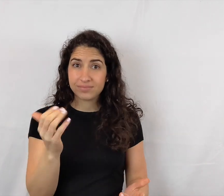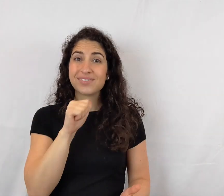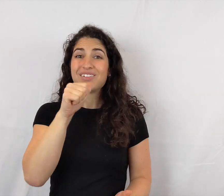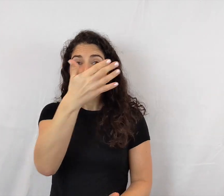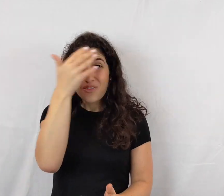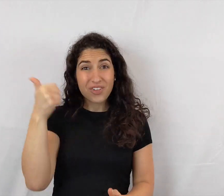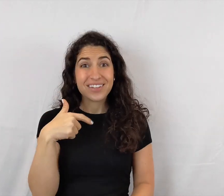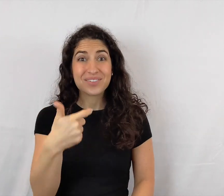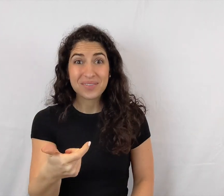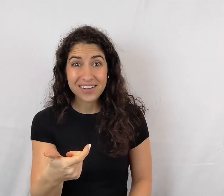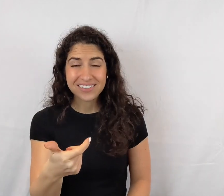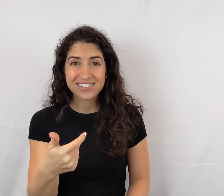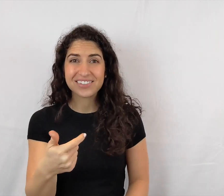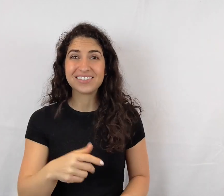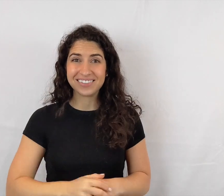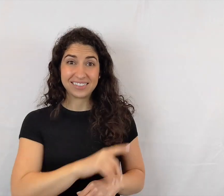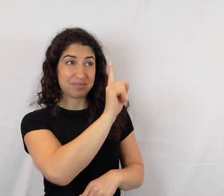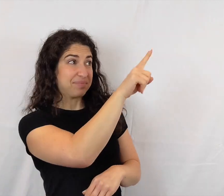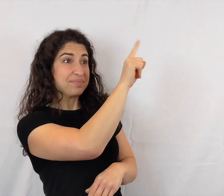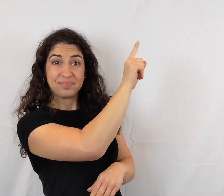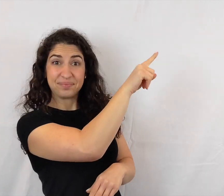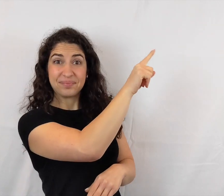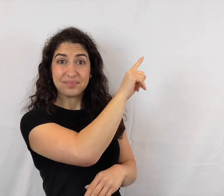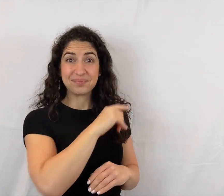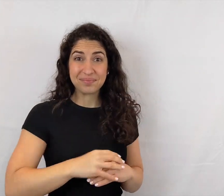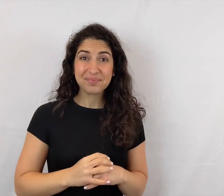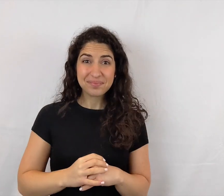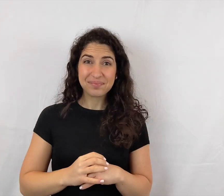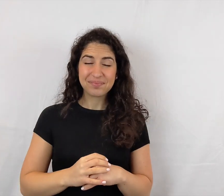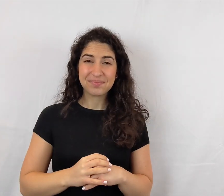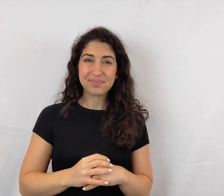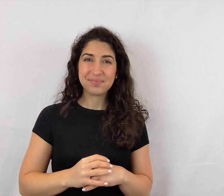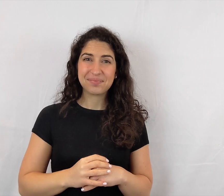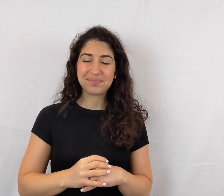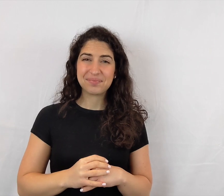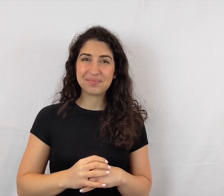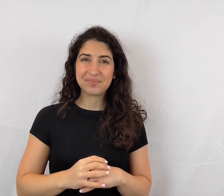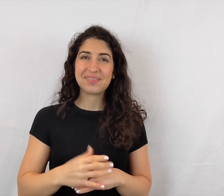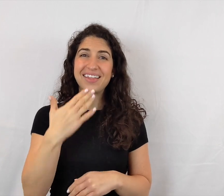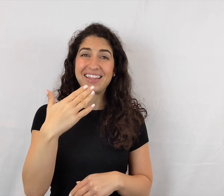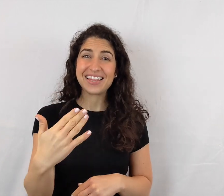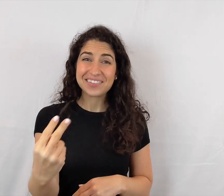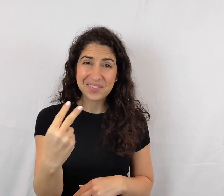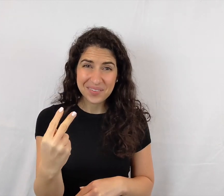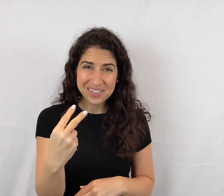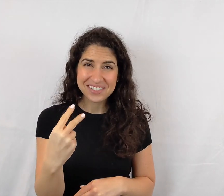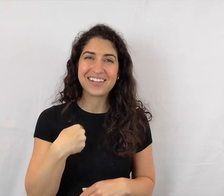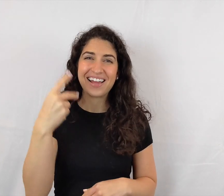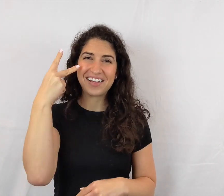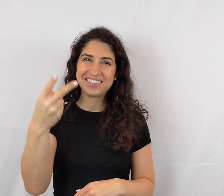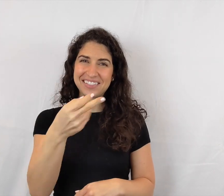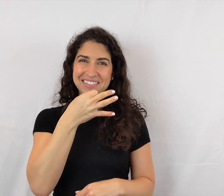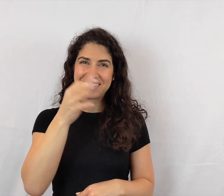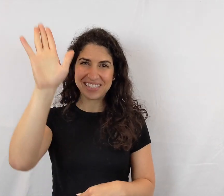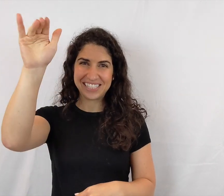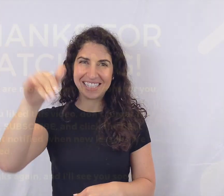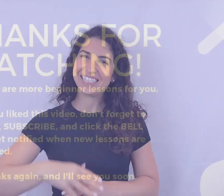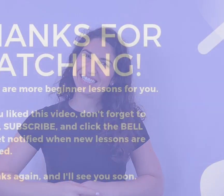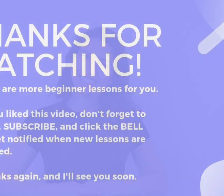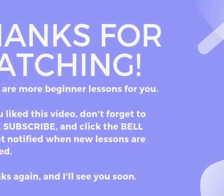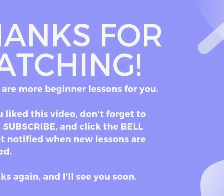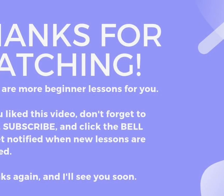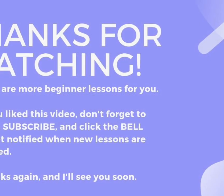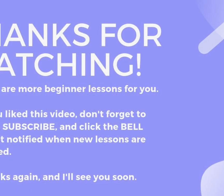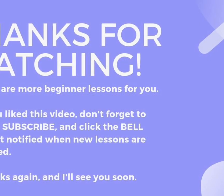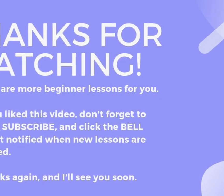theirs... Don't forget to watch! Here's that video. Thanks for watching, and I'll see you soon. Bye!